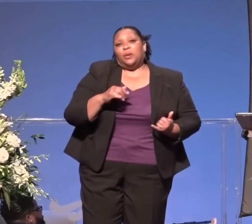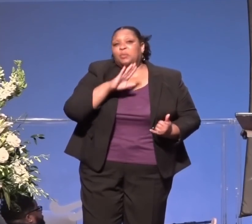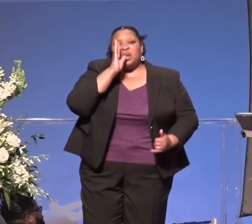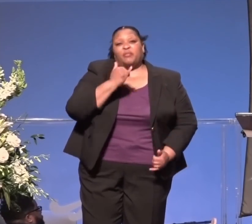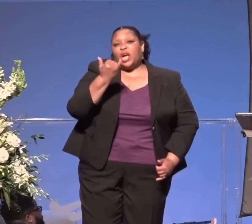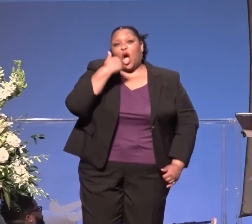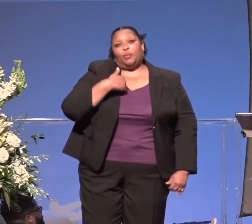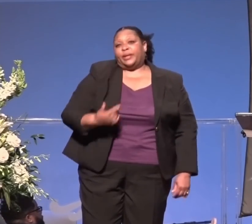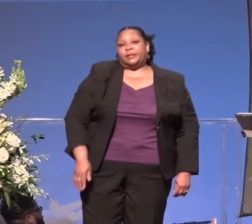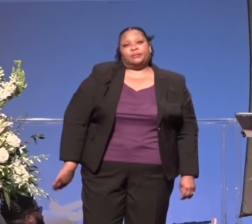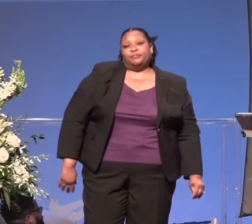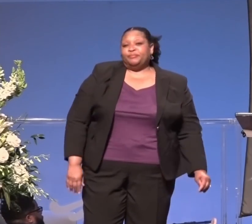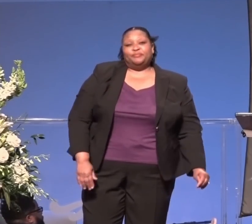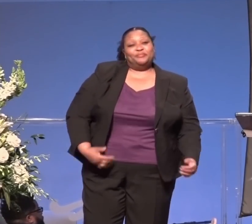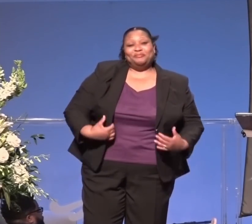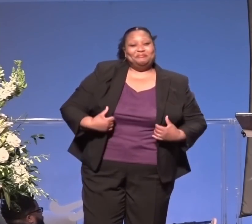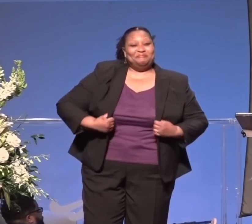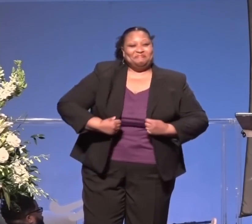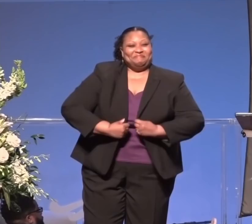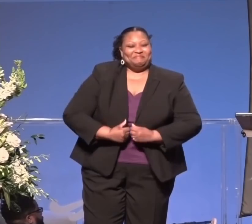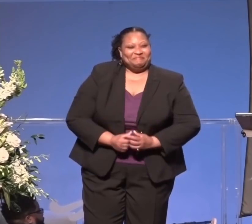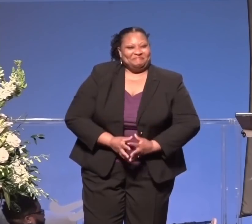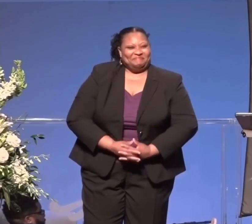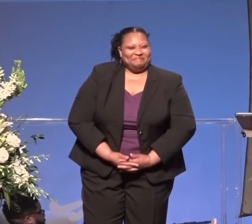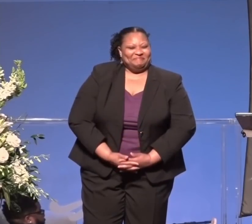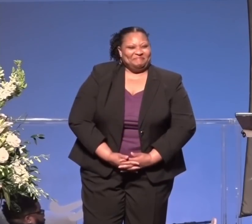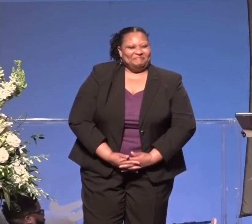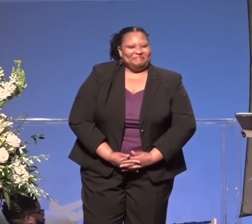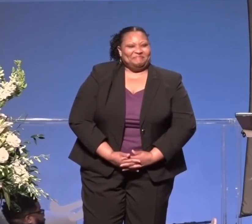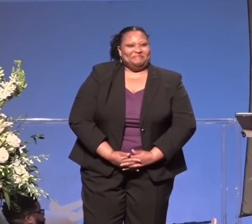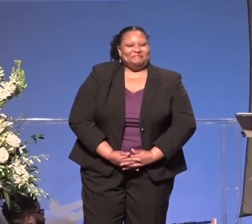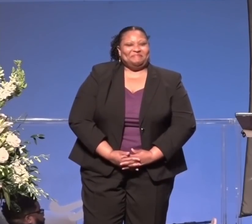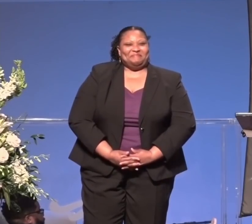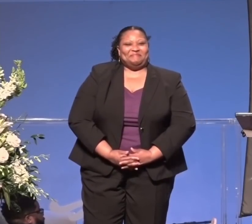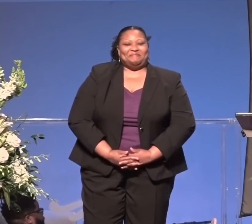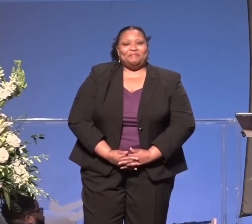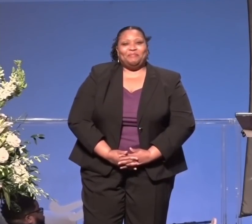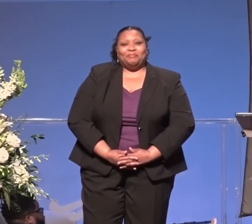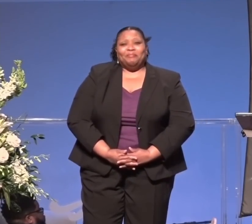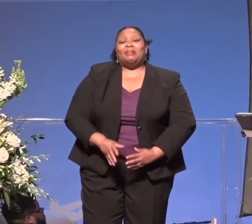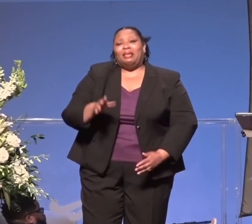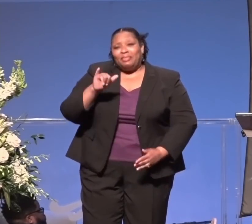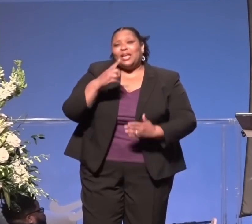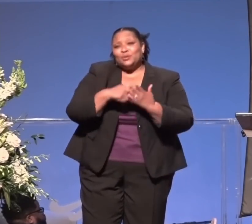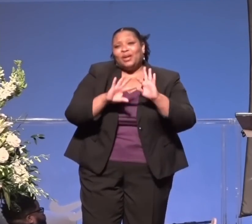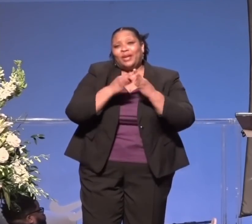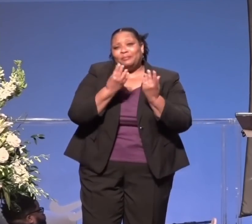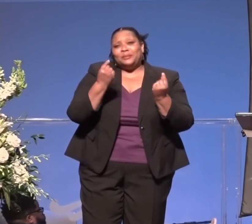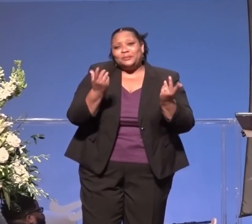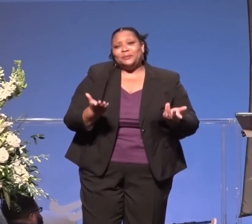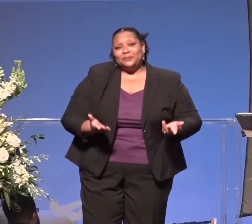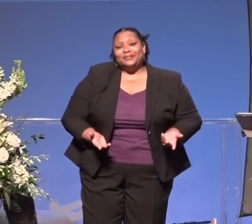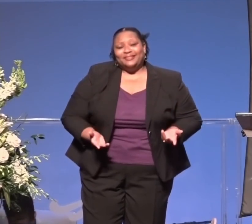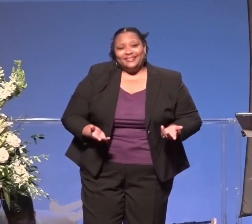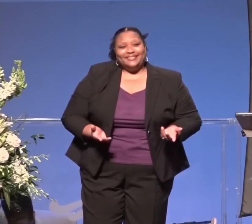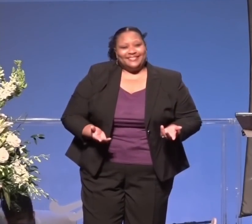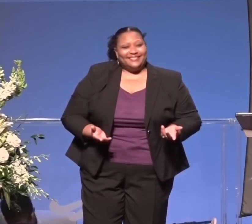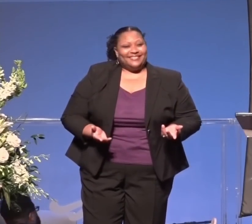I KNOW WE DON’T ALWAYS GET ALONG. I GOT SOME COUSINS WATCHING ME I GOT SOME COUSINS WATCHING ME